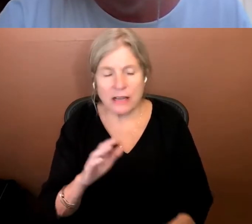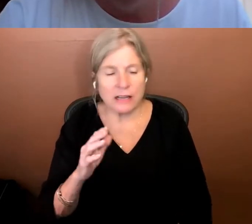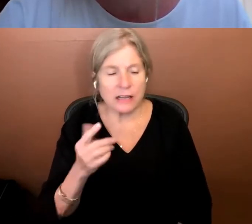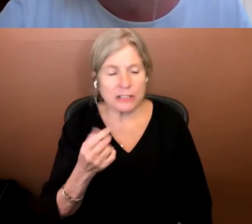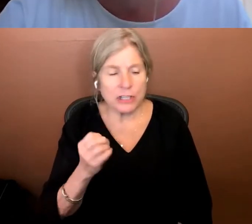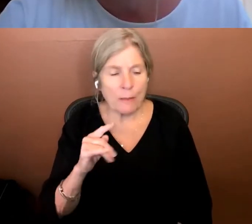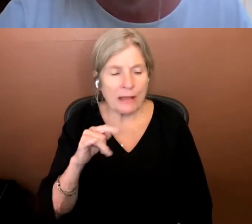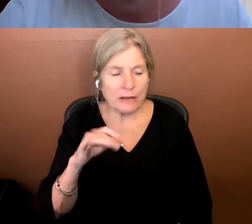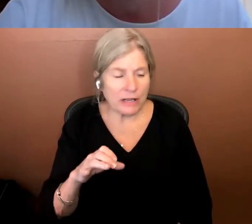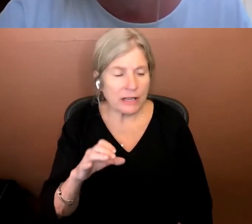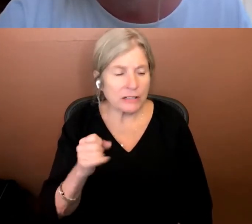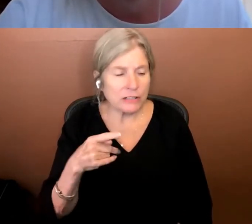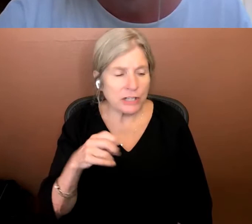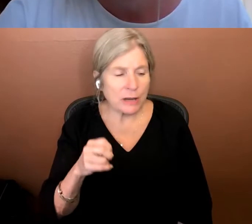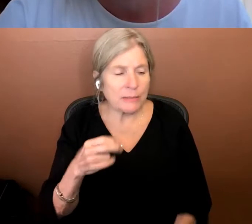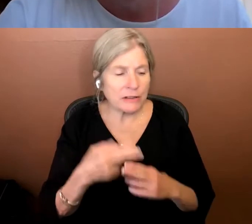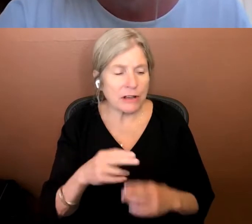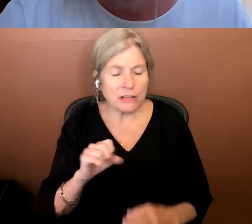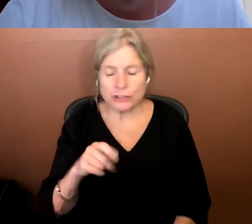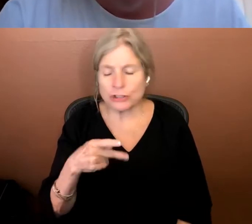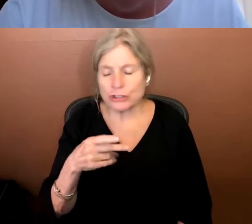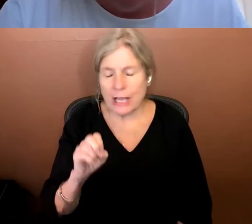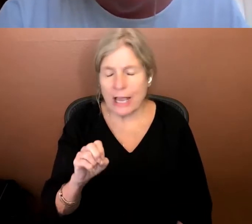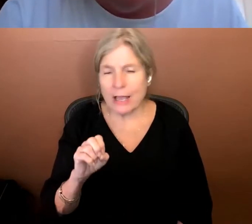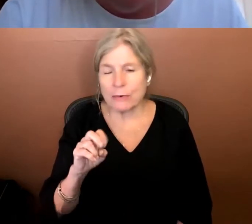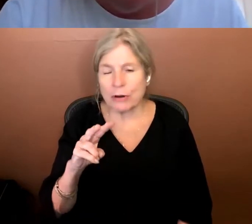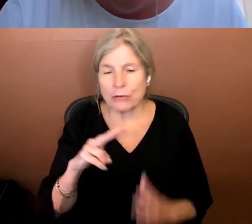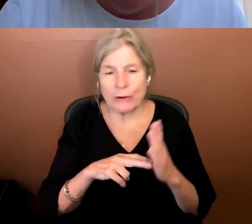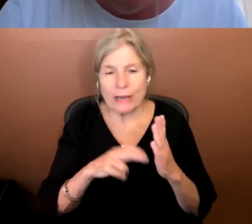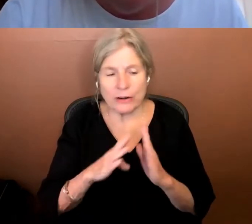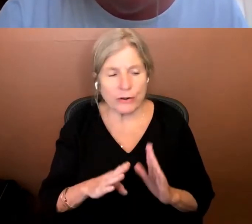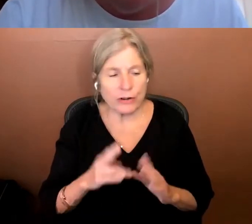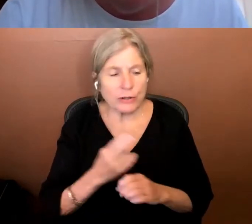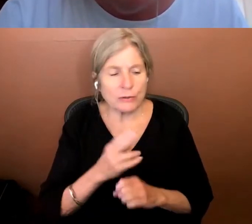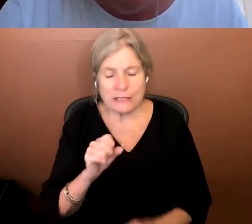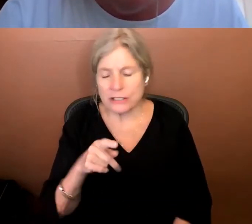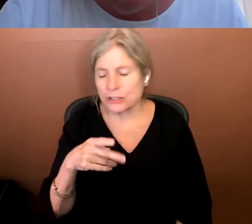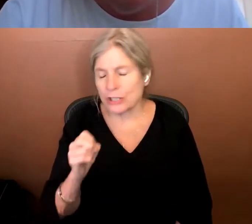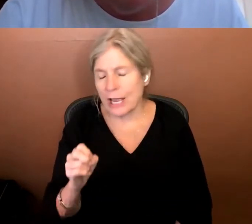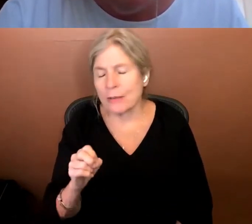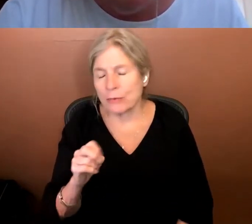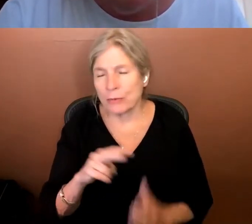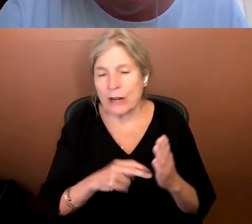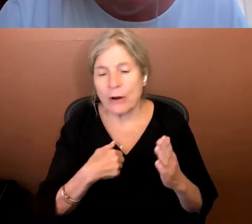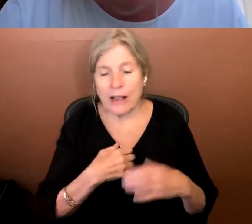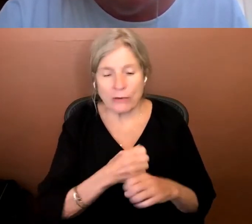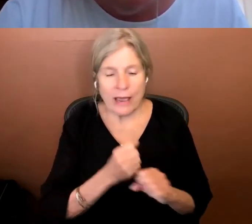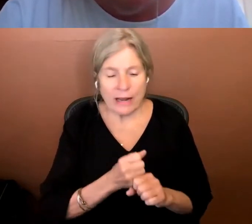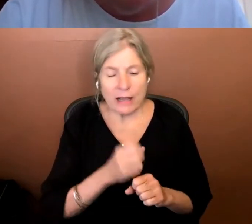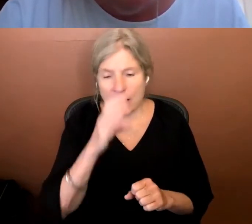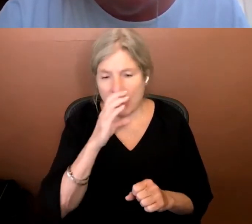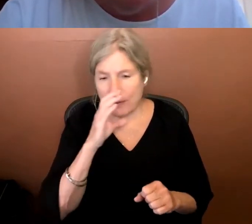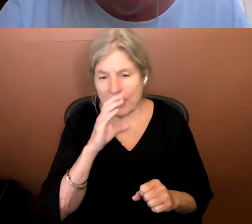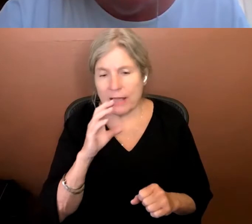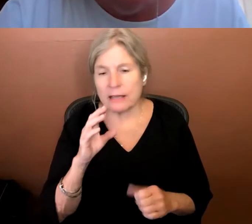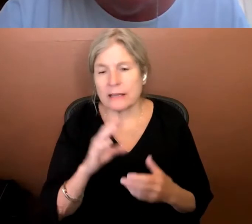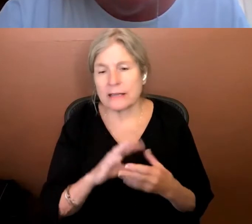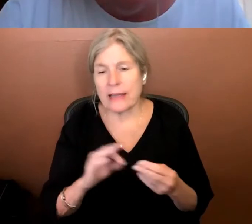signals called Shapereader. I created a comic narrative that is